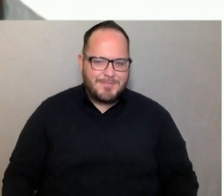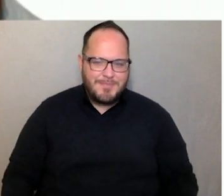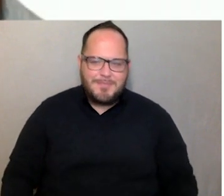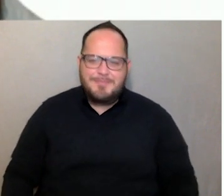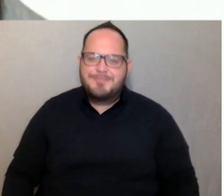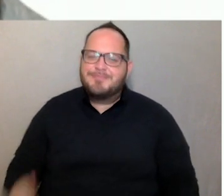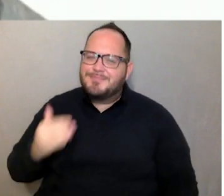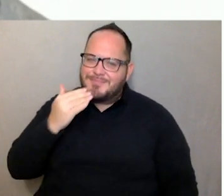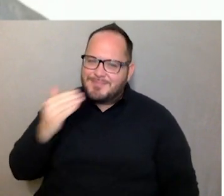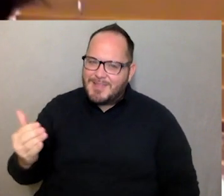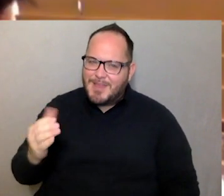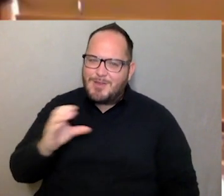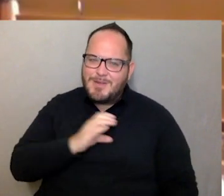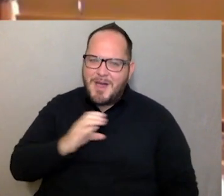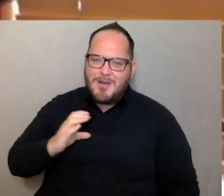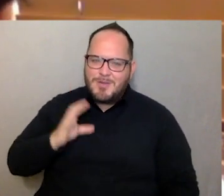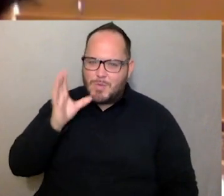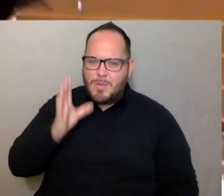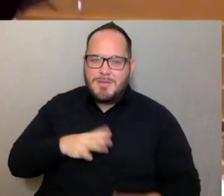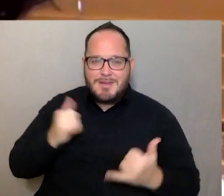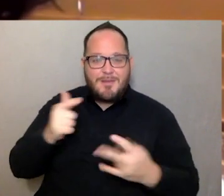THANK YOU, CONGRESSWOMAN. REPRESENTATIVE SALINAS?